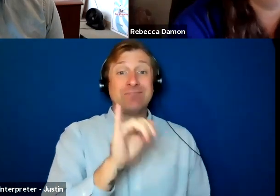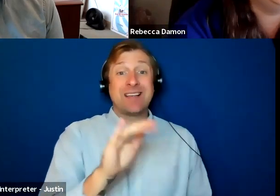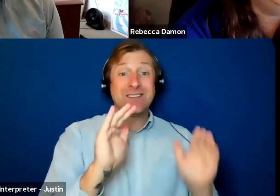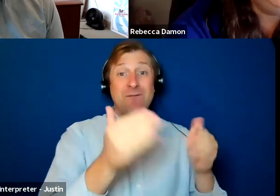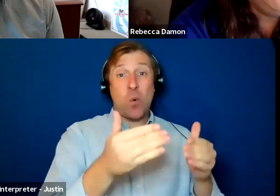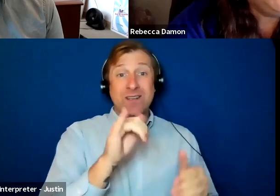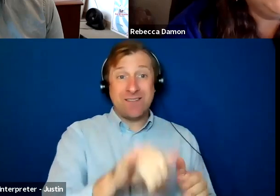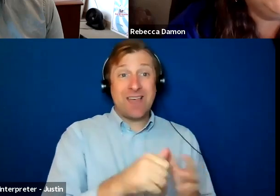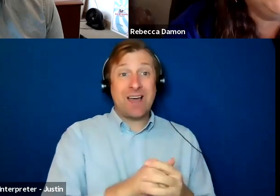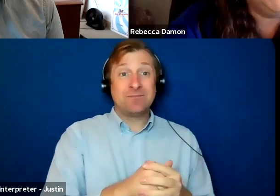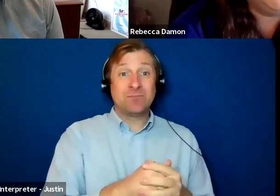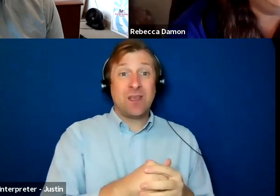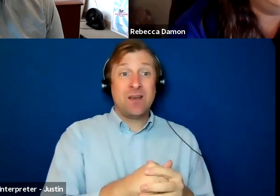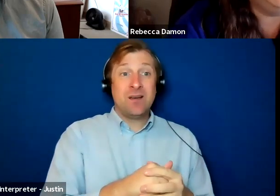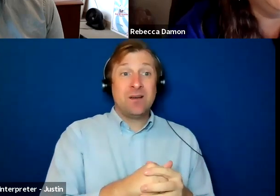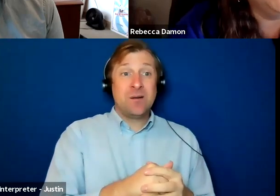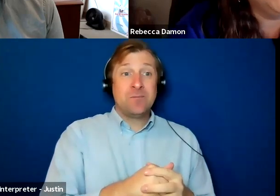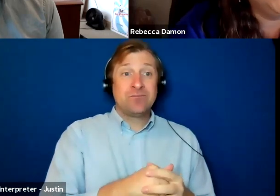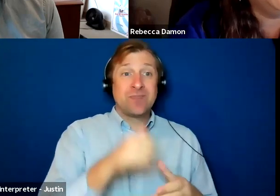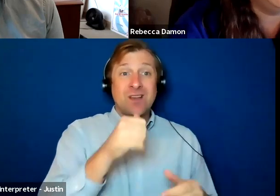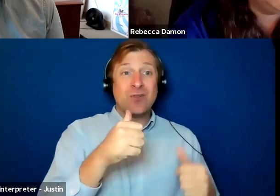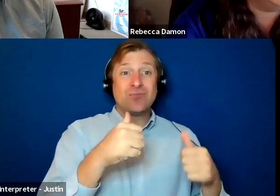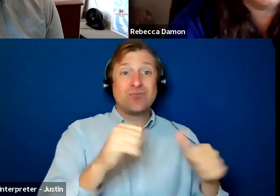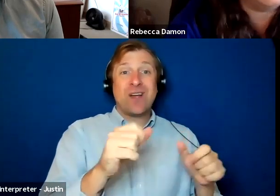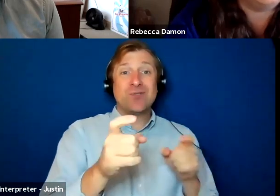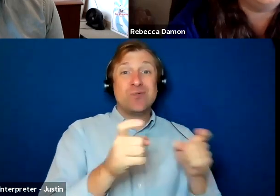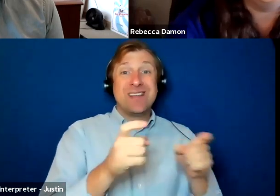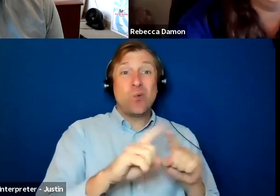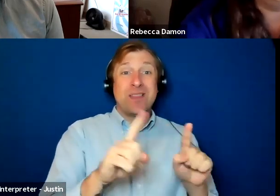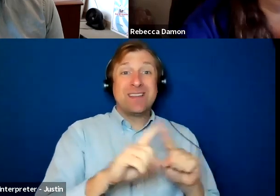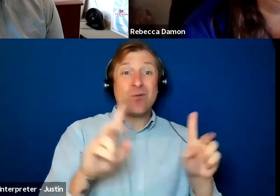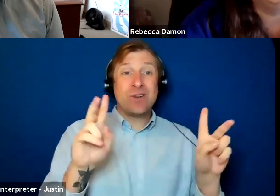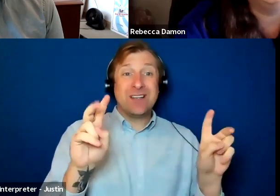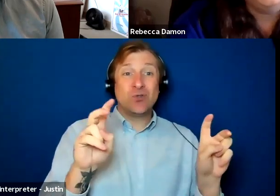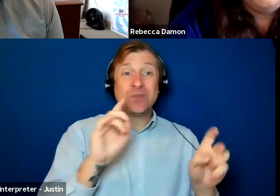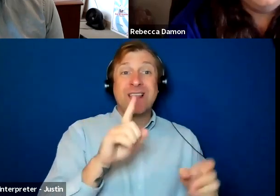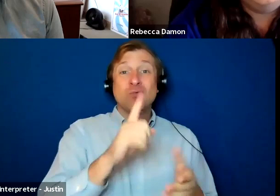and not trying to deal with other issues in this. So that's helpful for people to understand.